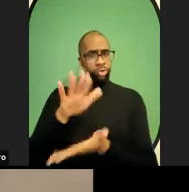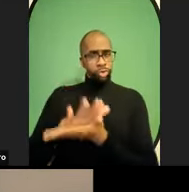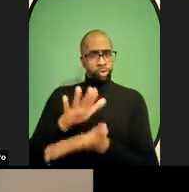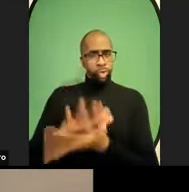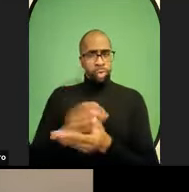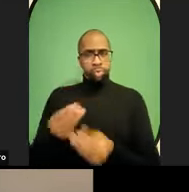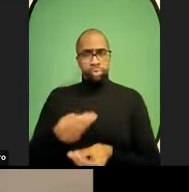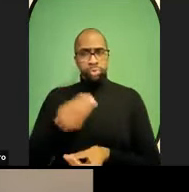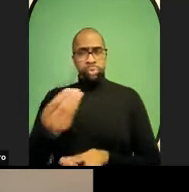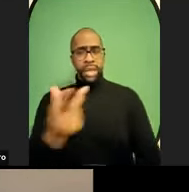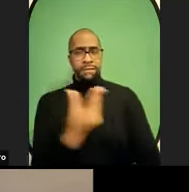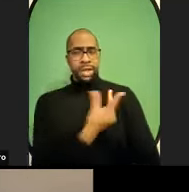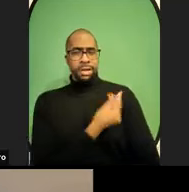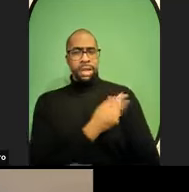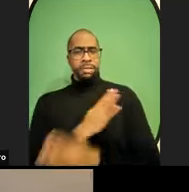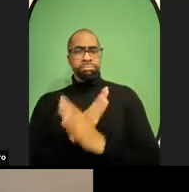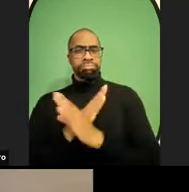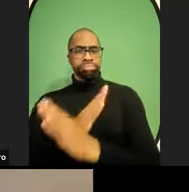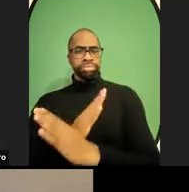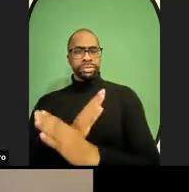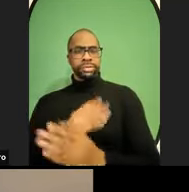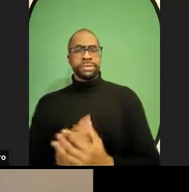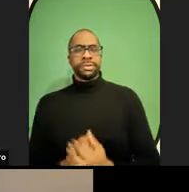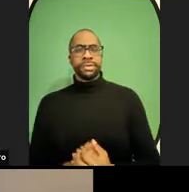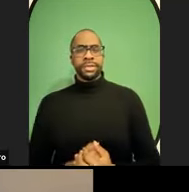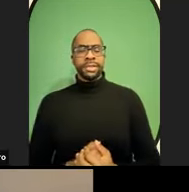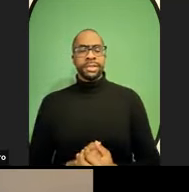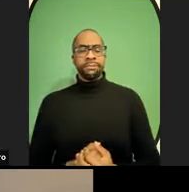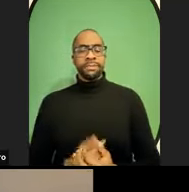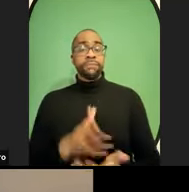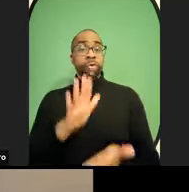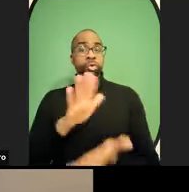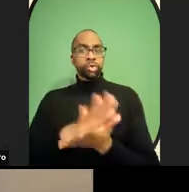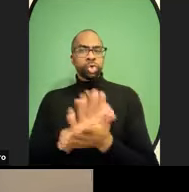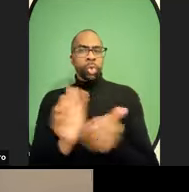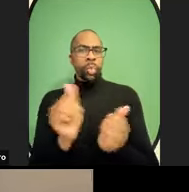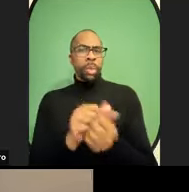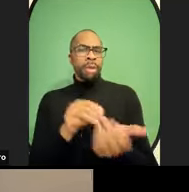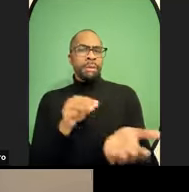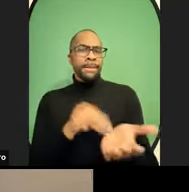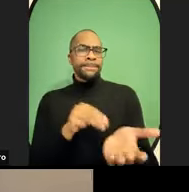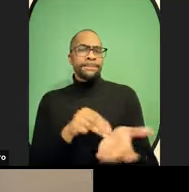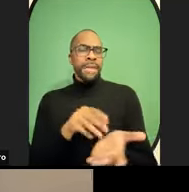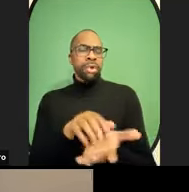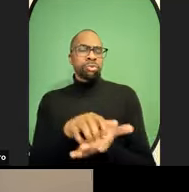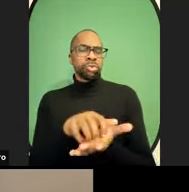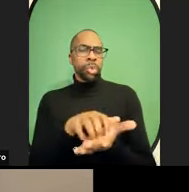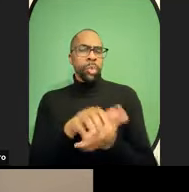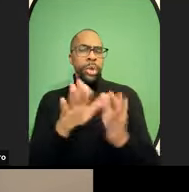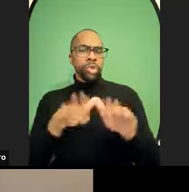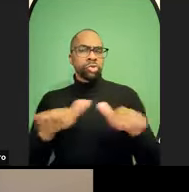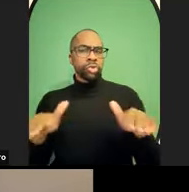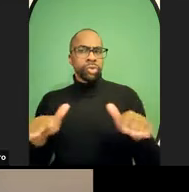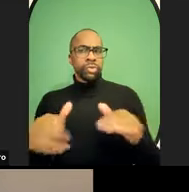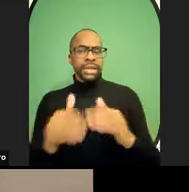pared and trained, or the pared and trained, or the nurses in the schools to administer the COven vaccine, especially in schools with medically fragile in schools with medically fragile kids. and how